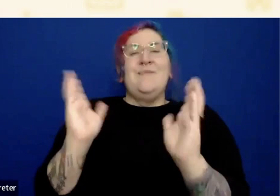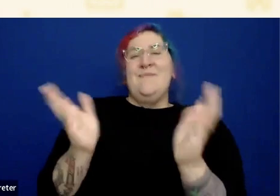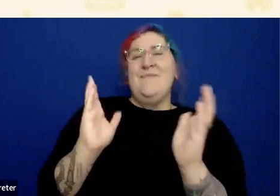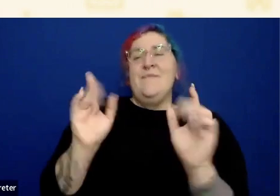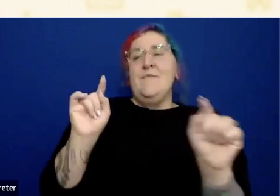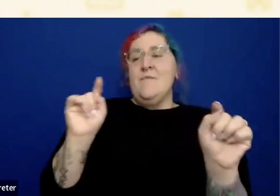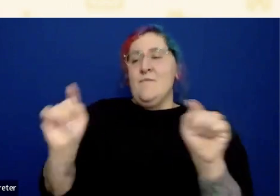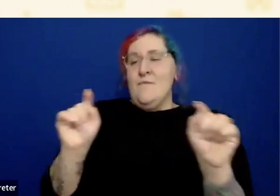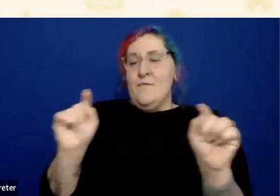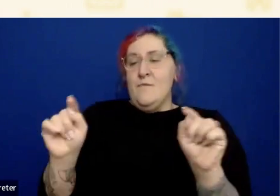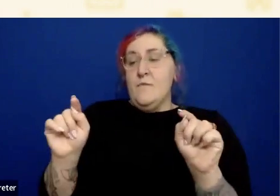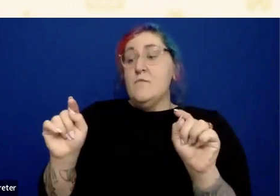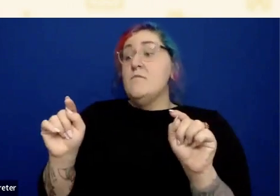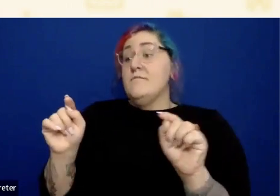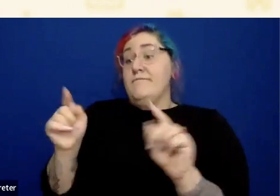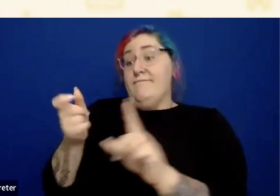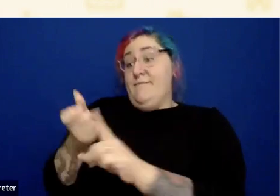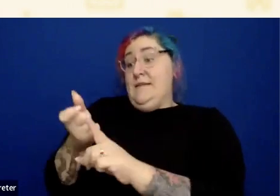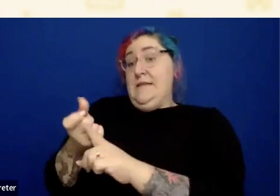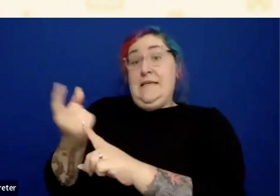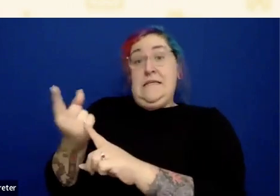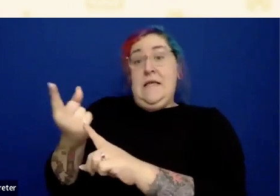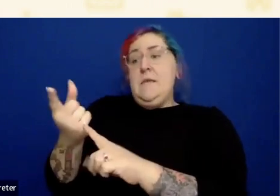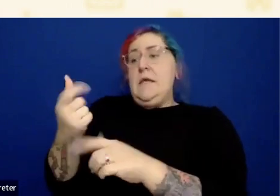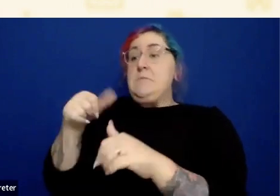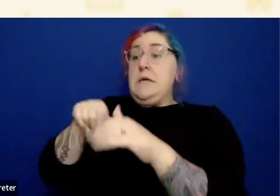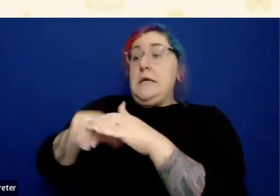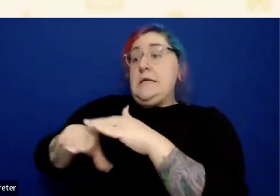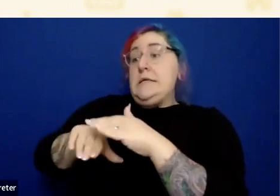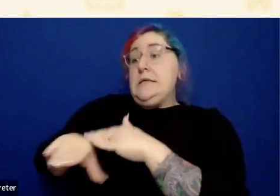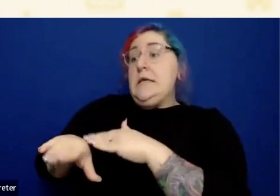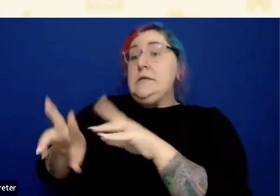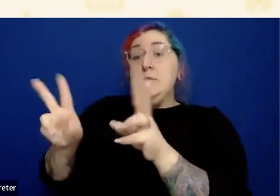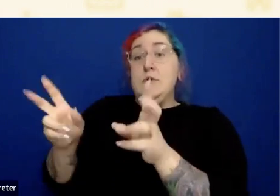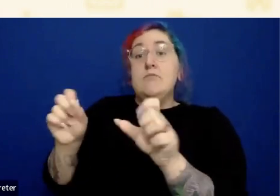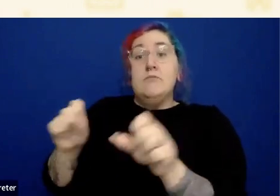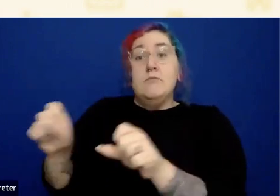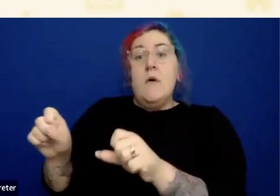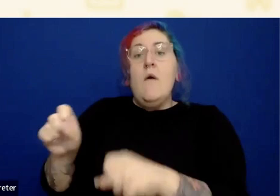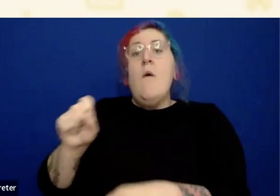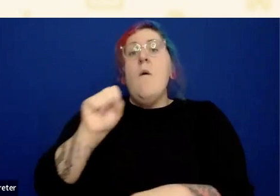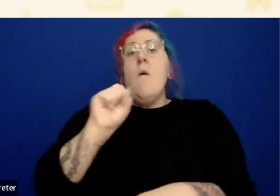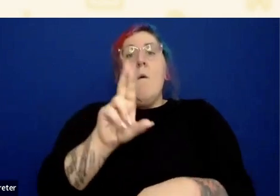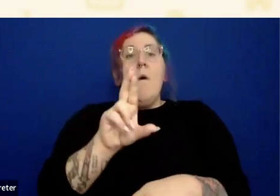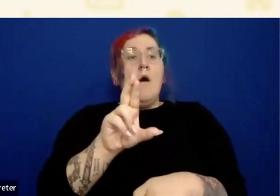being accessible versus something being usable. Oh, 100%.